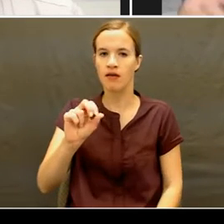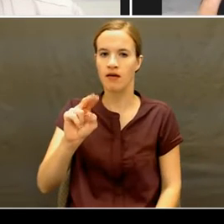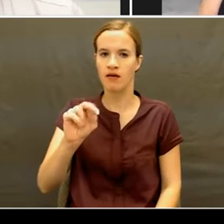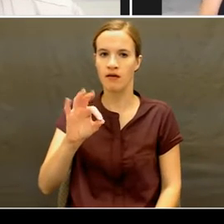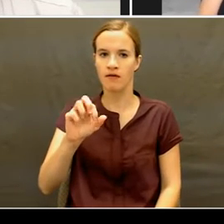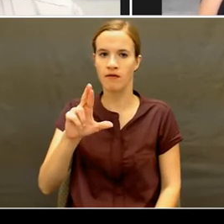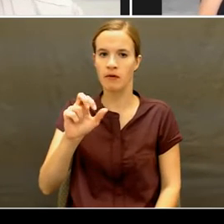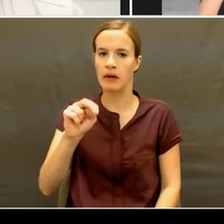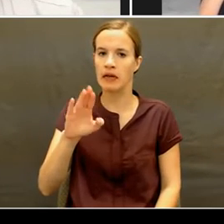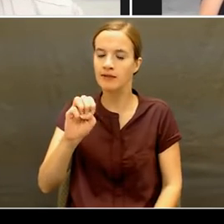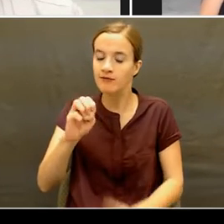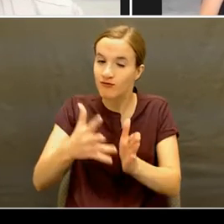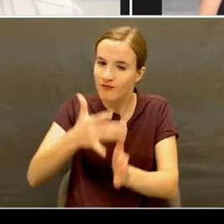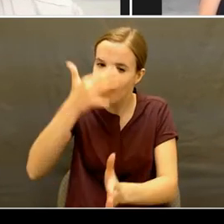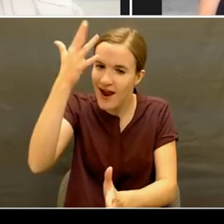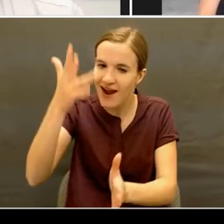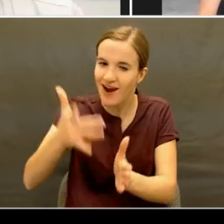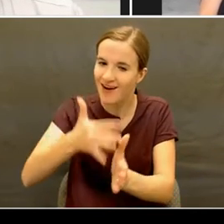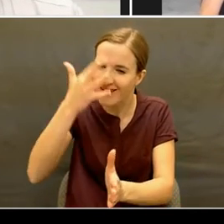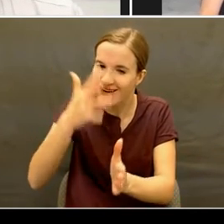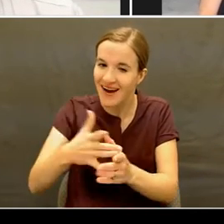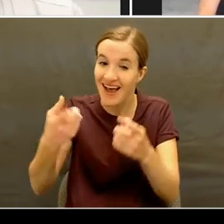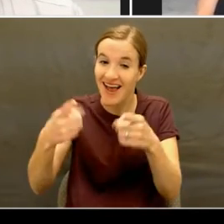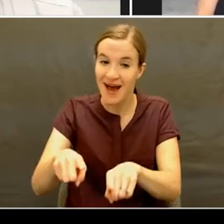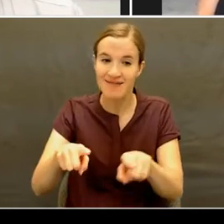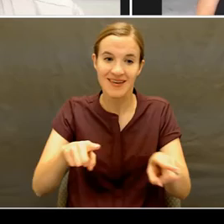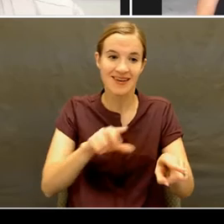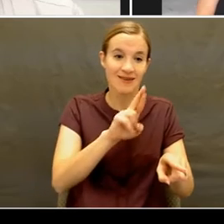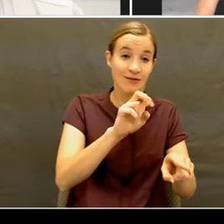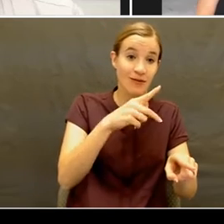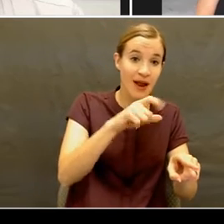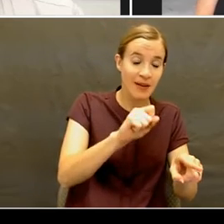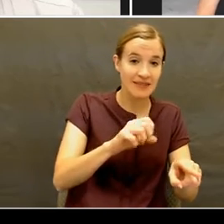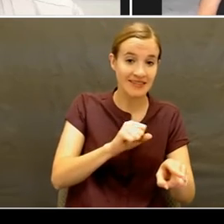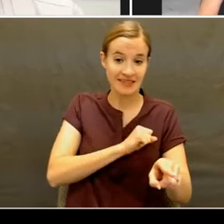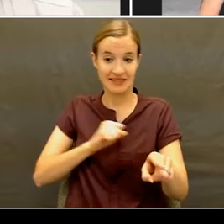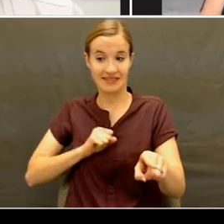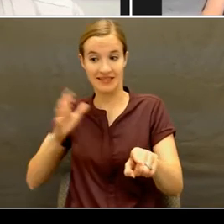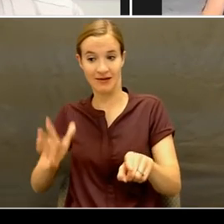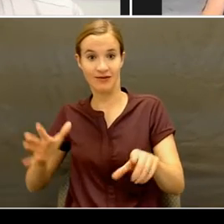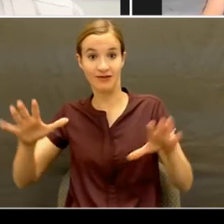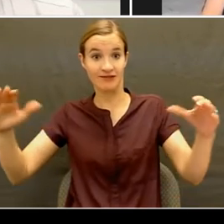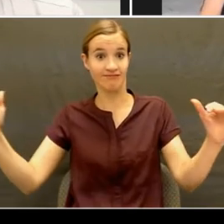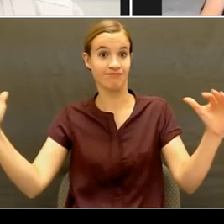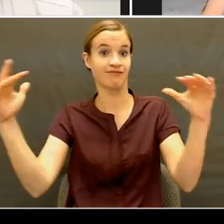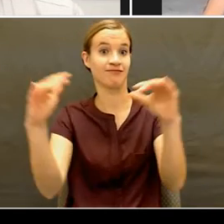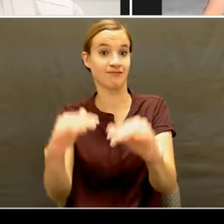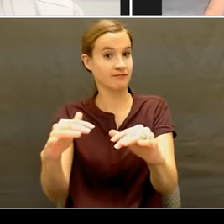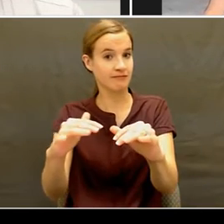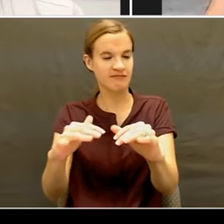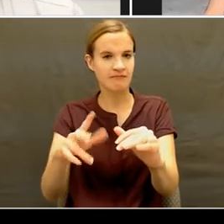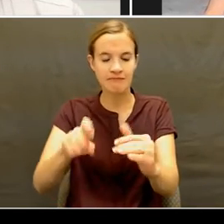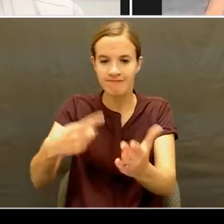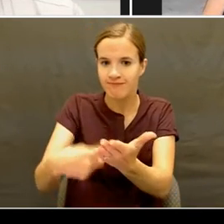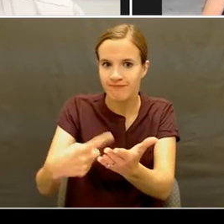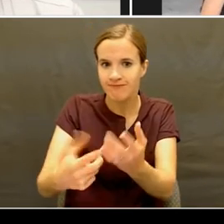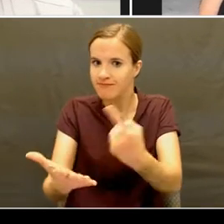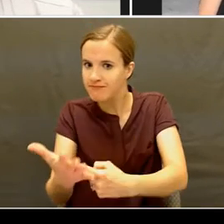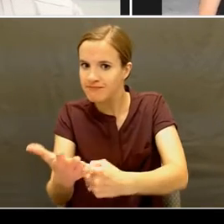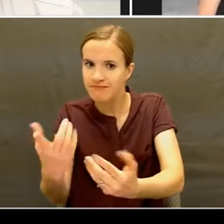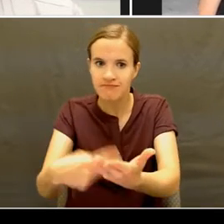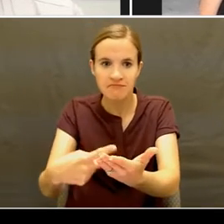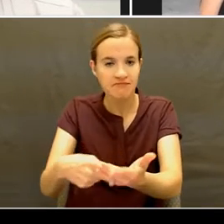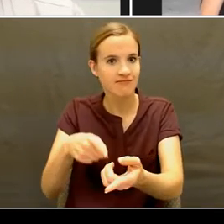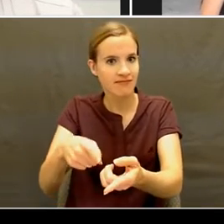were together to kind of do what they couldn't do or get out what they wanted to get out. And,